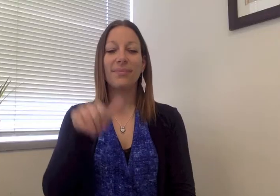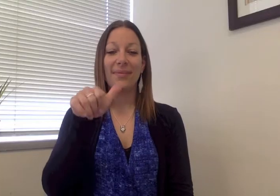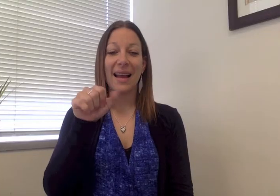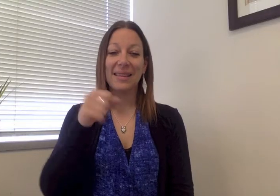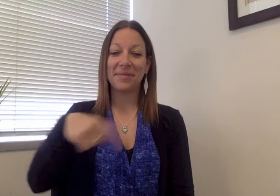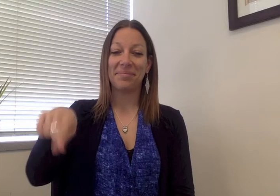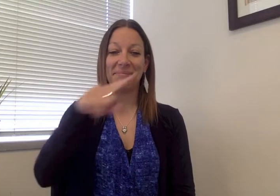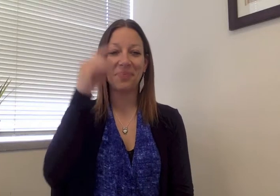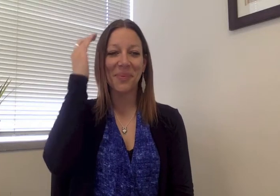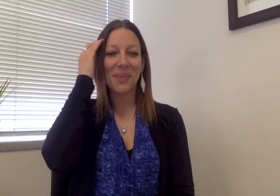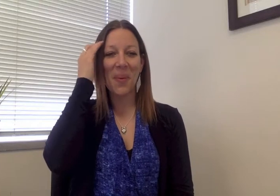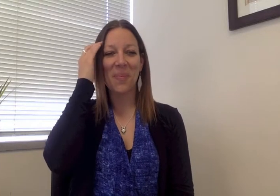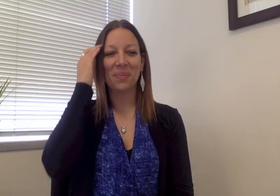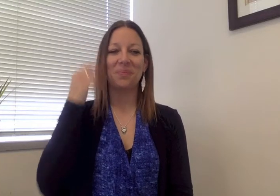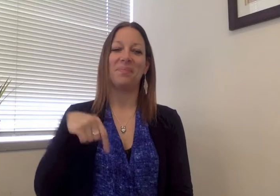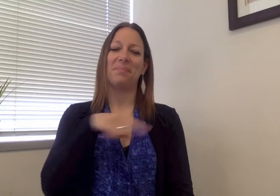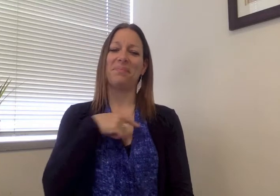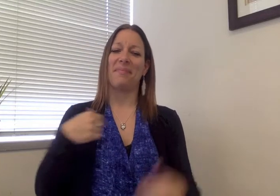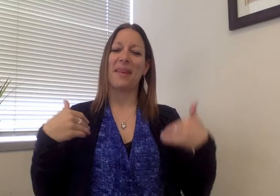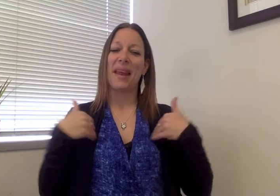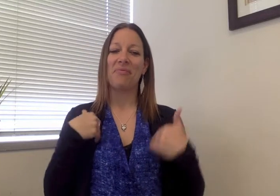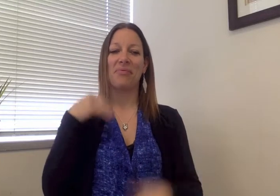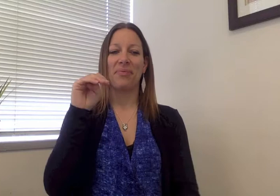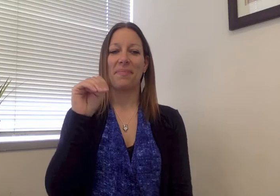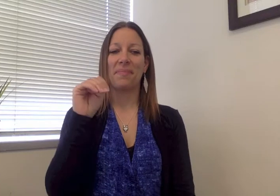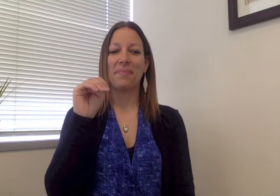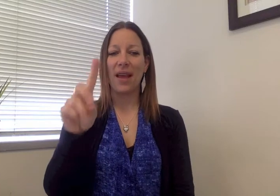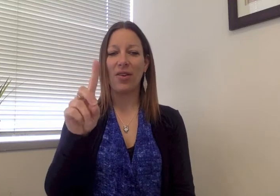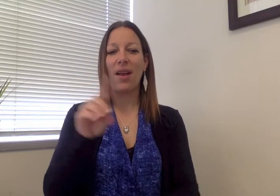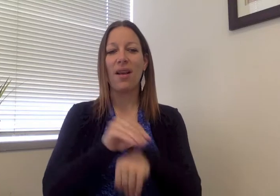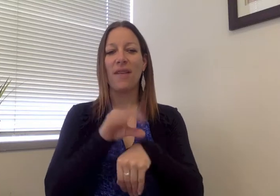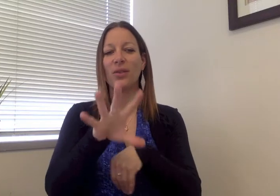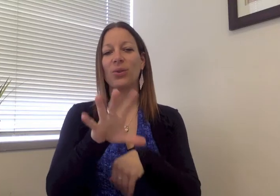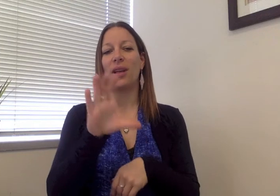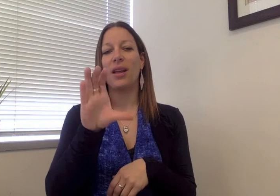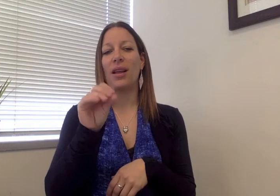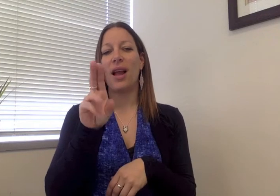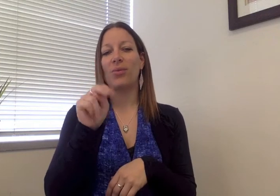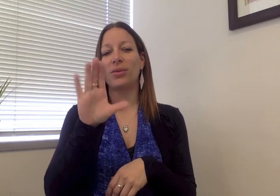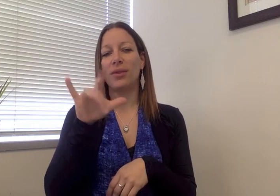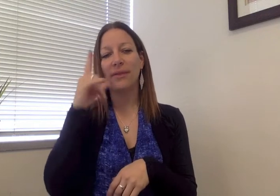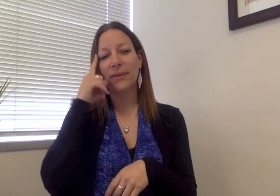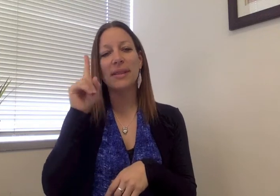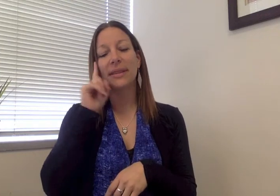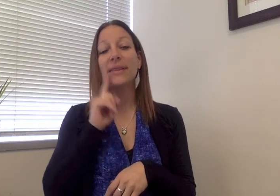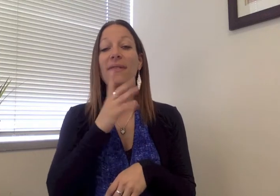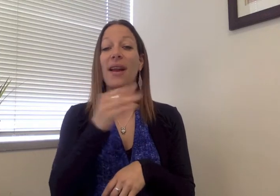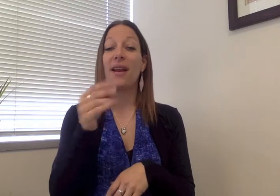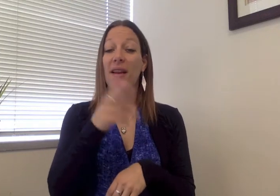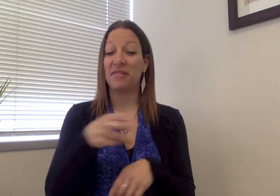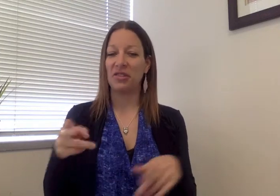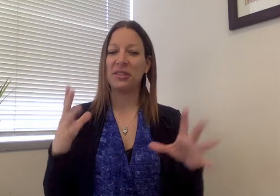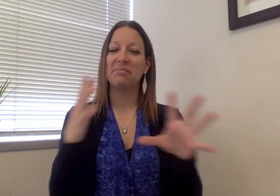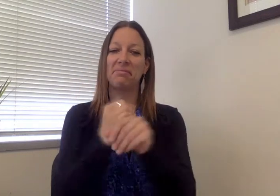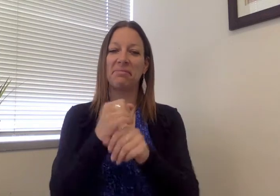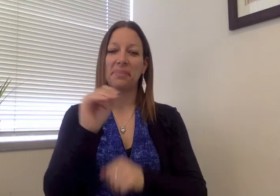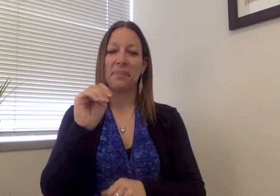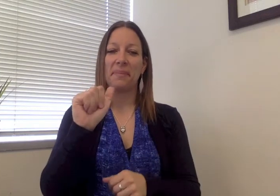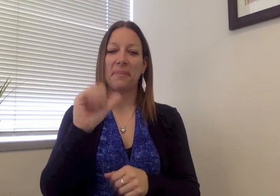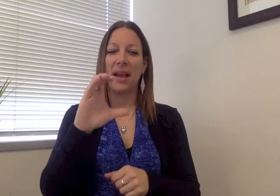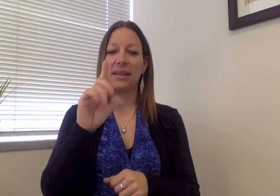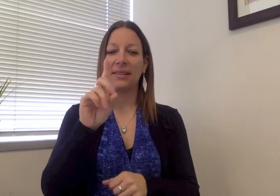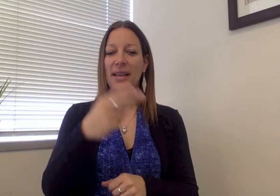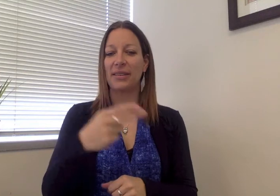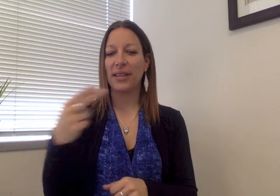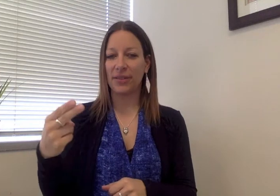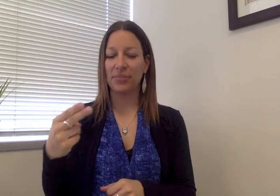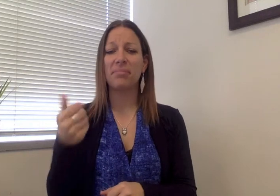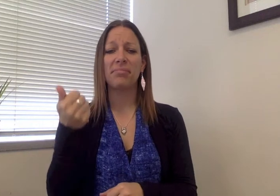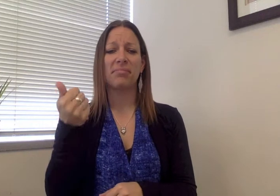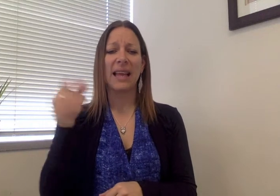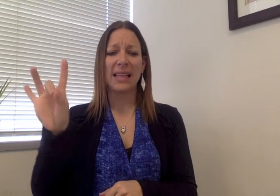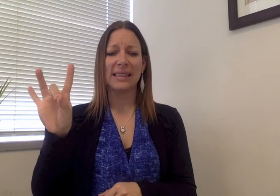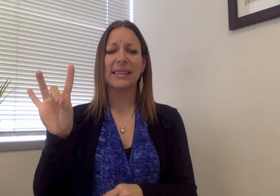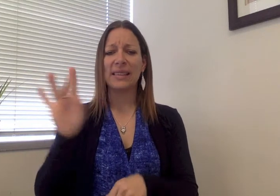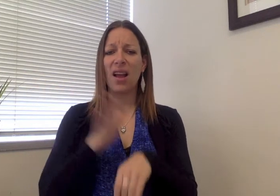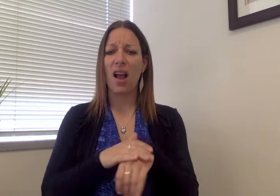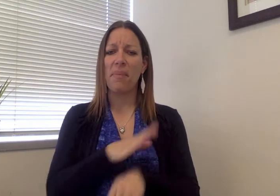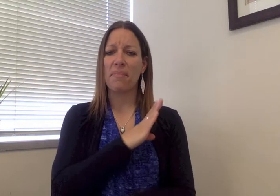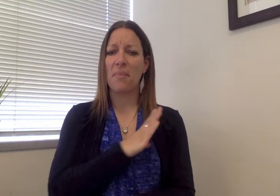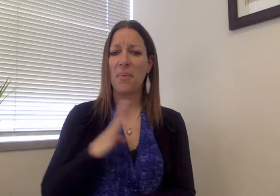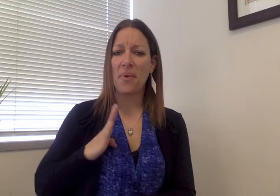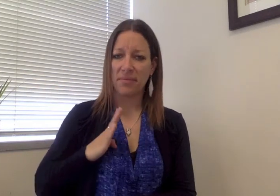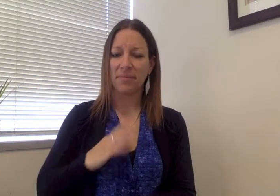As you all know, we have the Maryland Advisory Council for the Deaf and Hard of Hearing, also known as MACDHH. There are 18